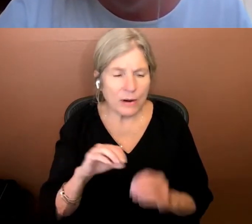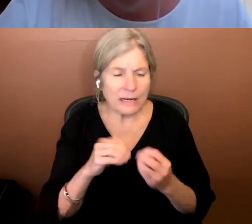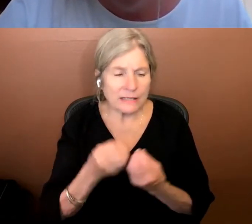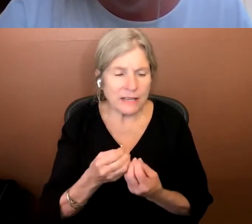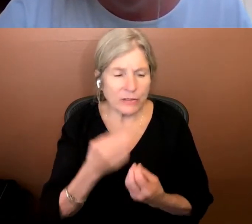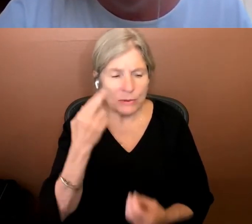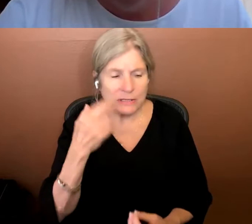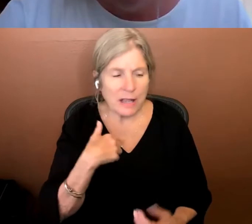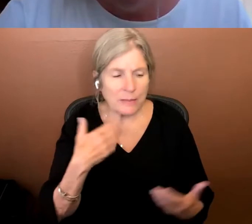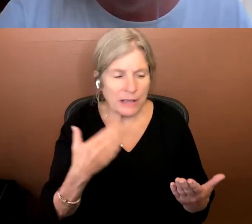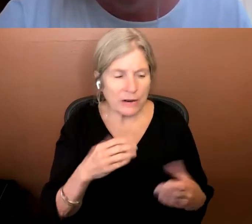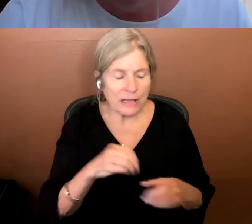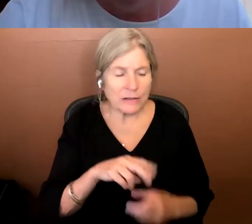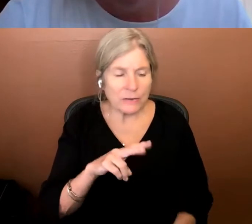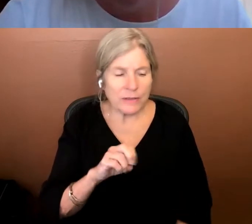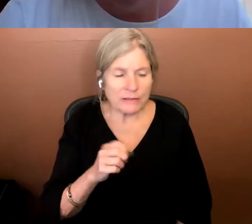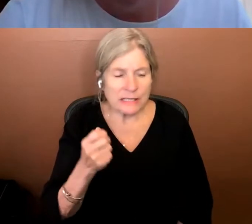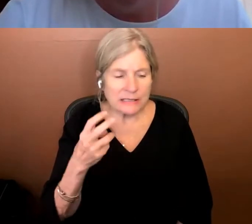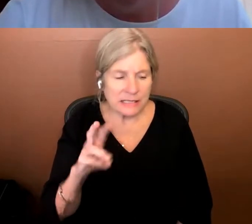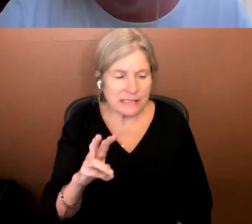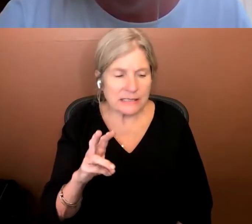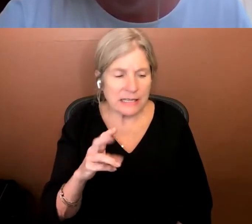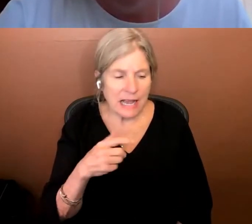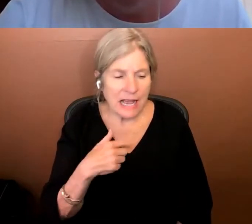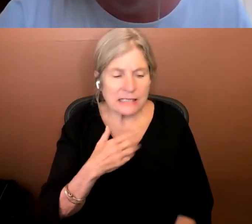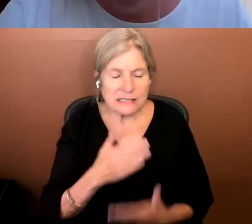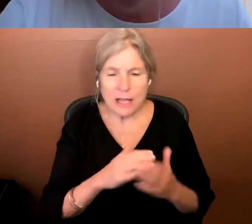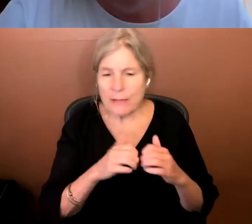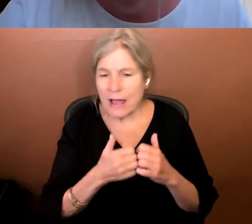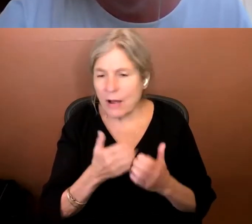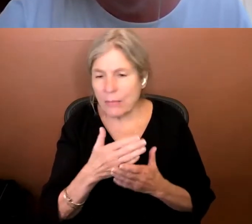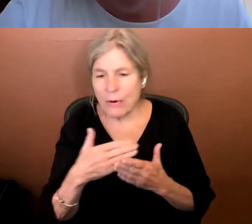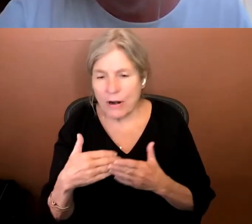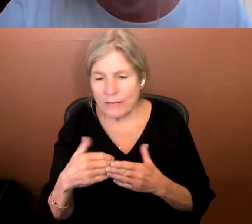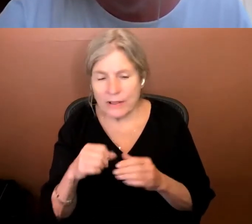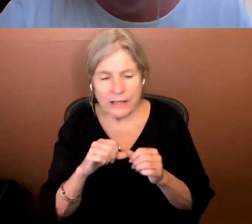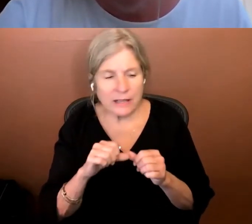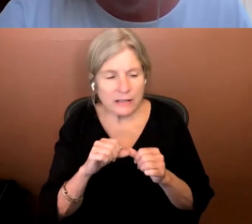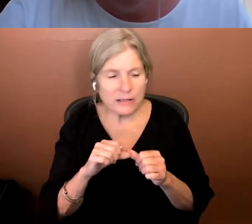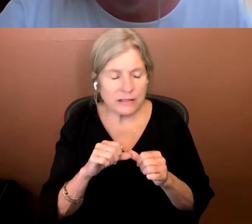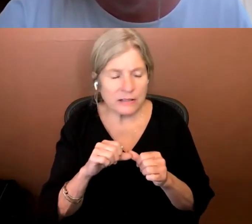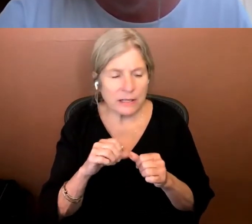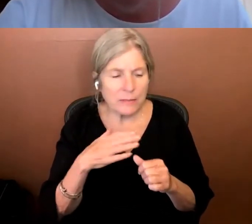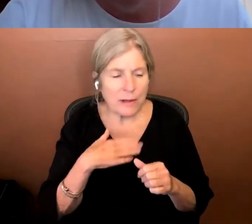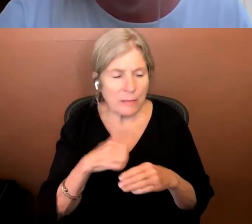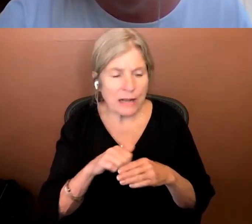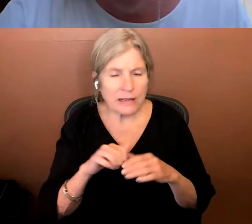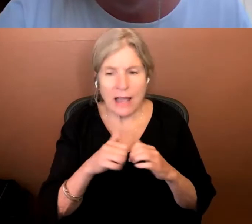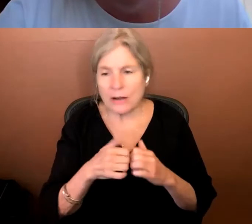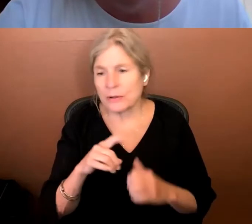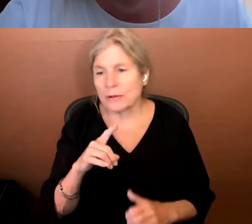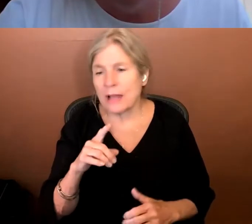2016 I somehow part of the continuity of my practice had to do with the